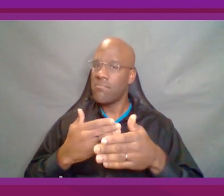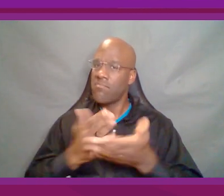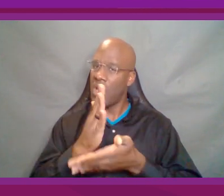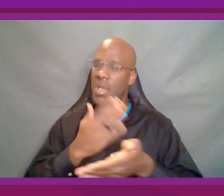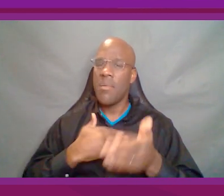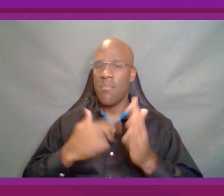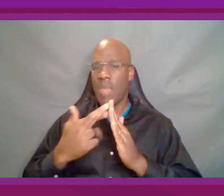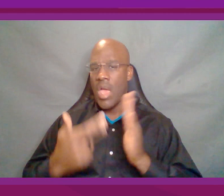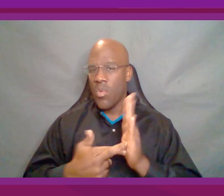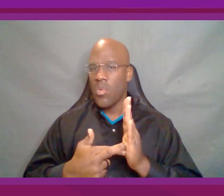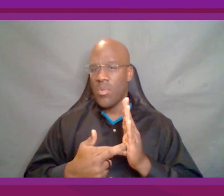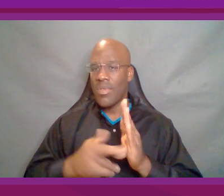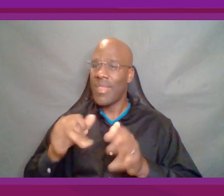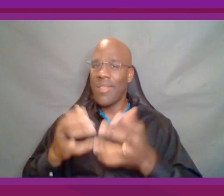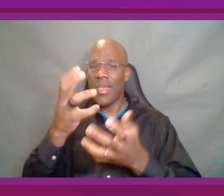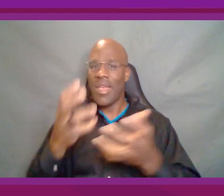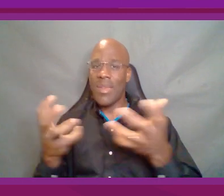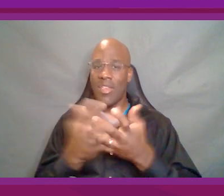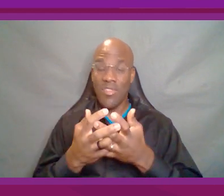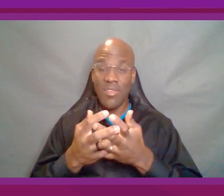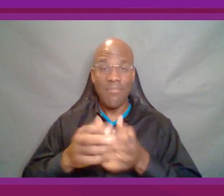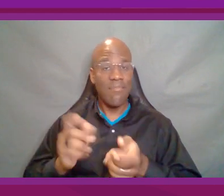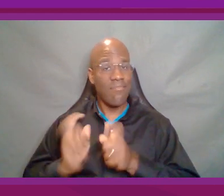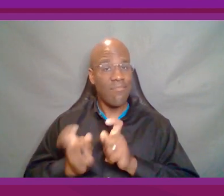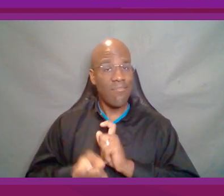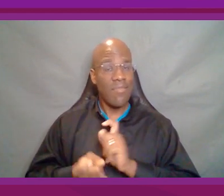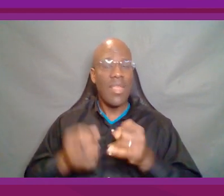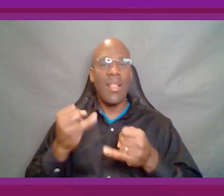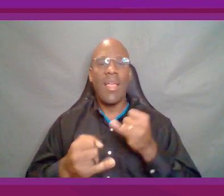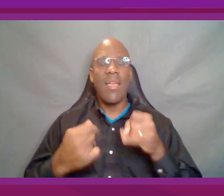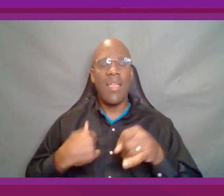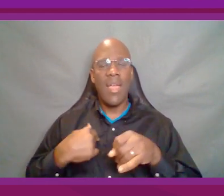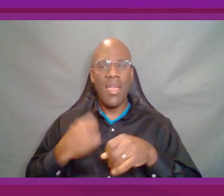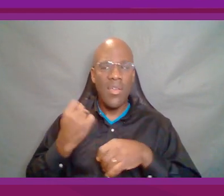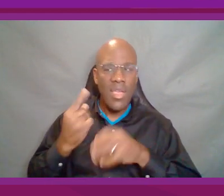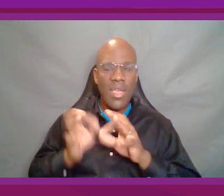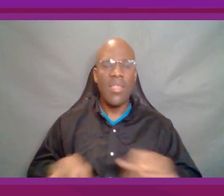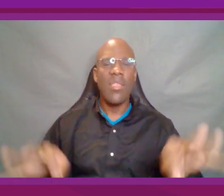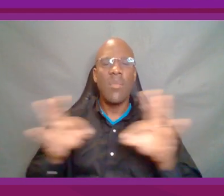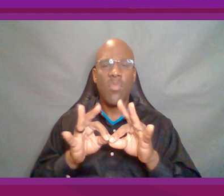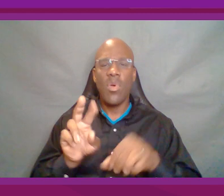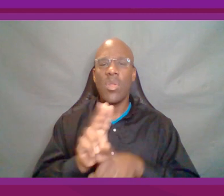And lastly I realized that how critical it was to leverage and utilize support and experts around